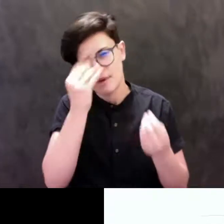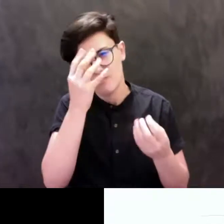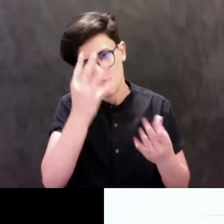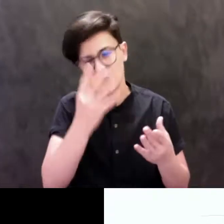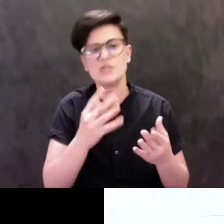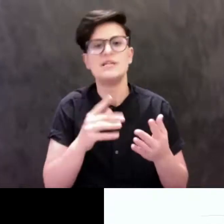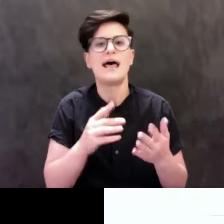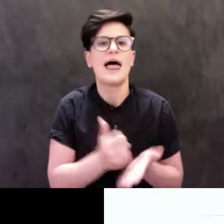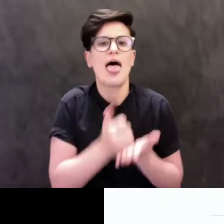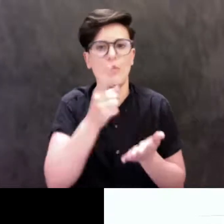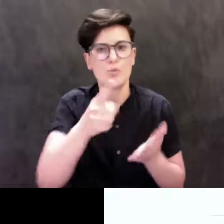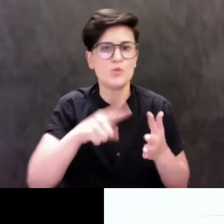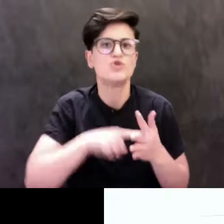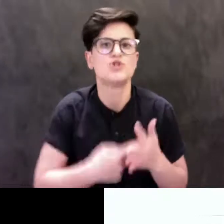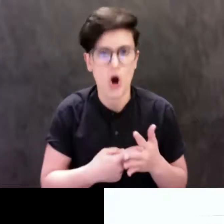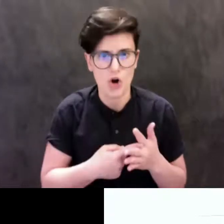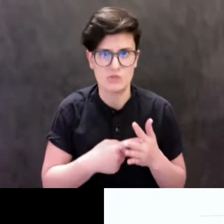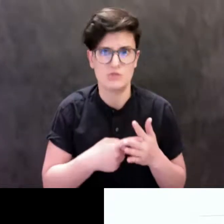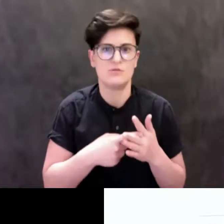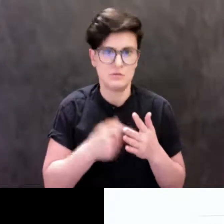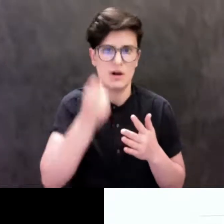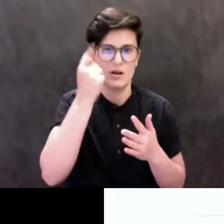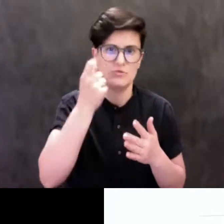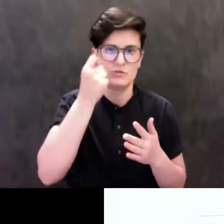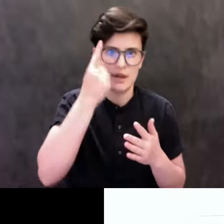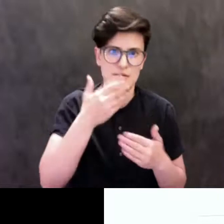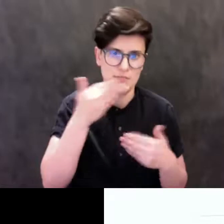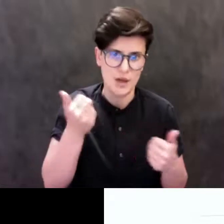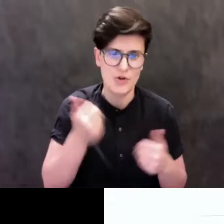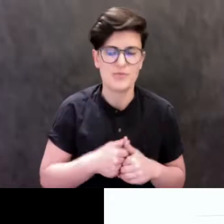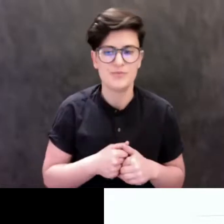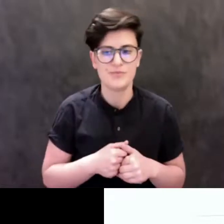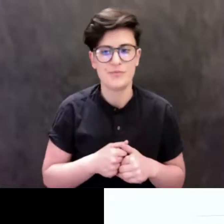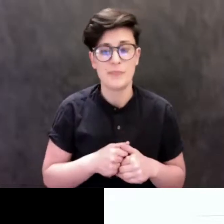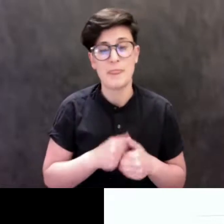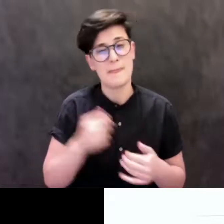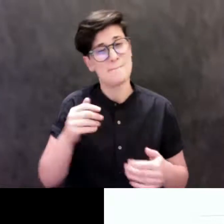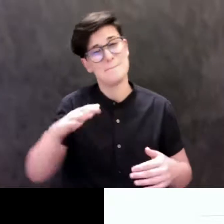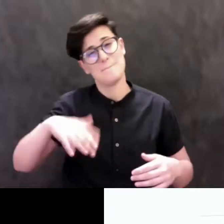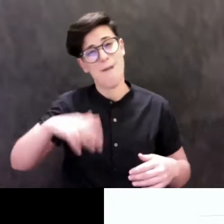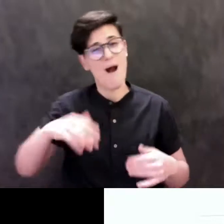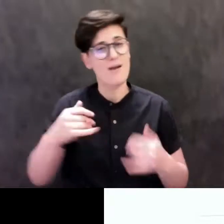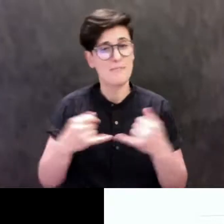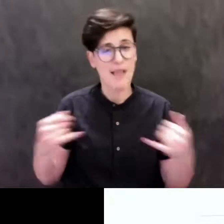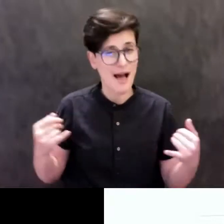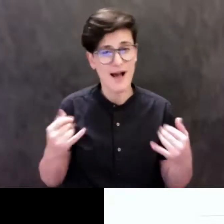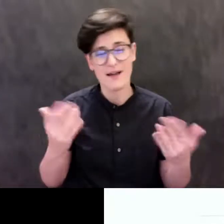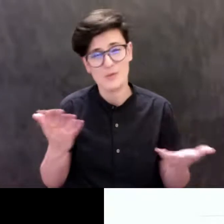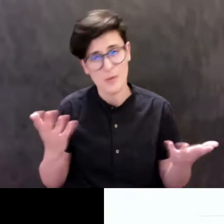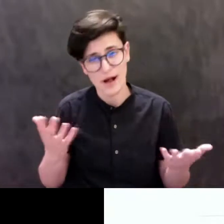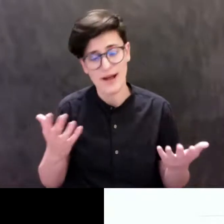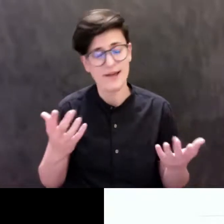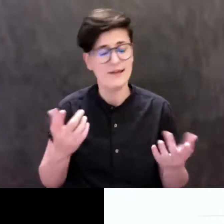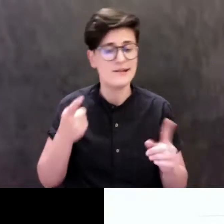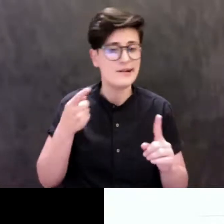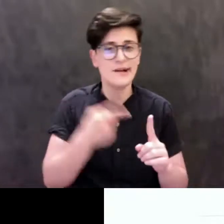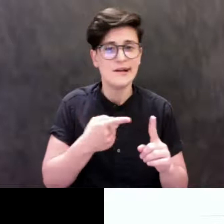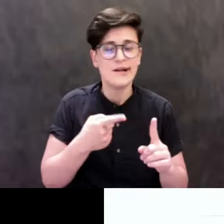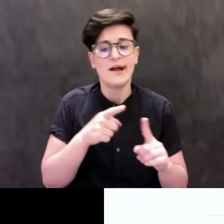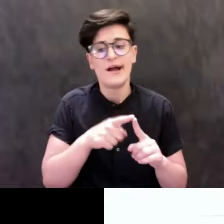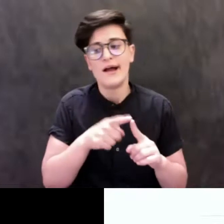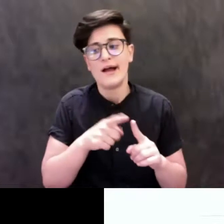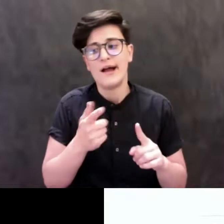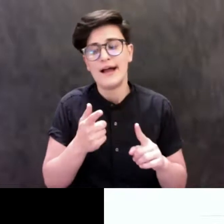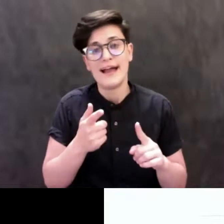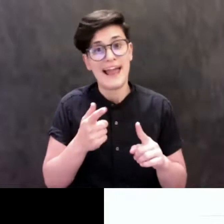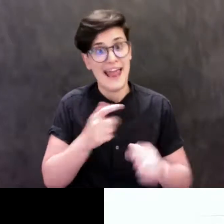The bottom line which I think is new to a lot of people, is that energy bills or heat